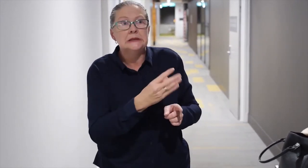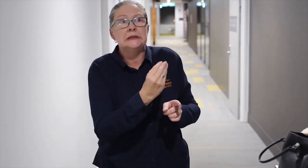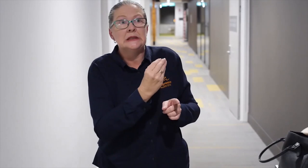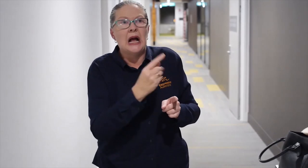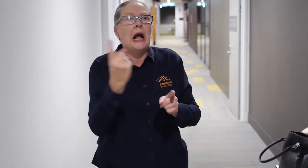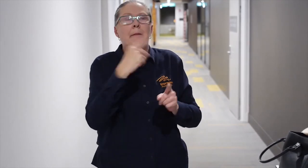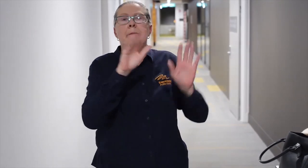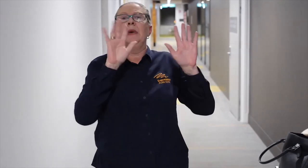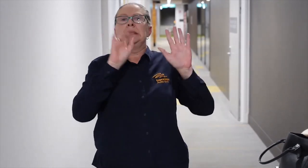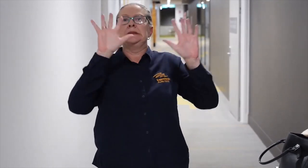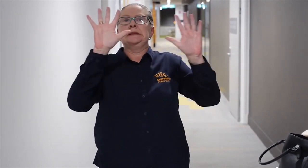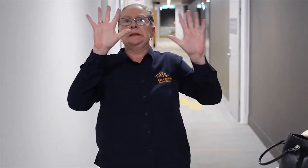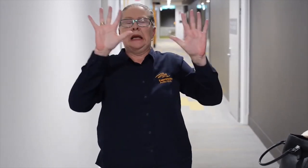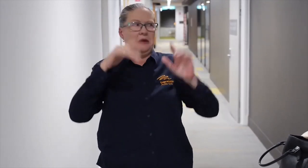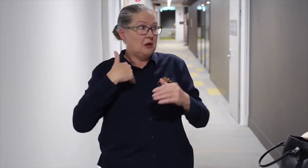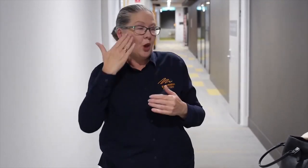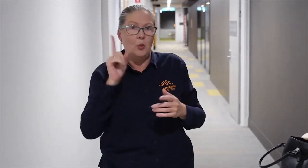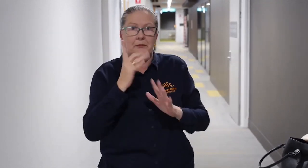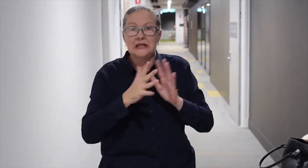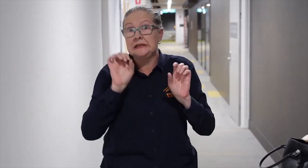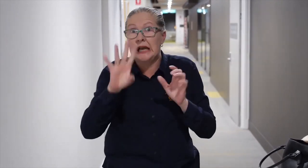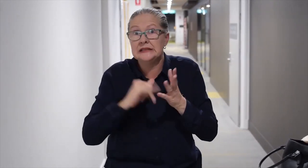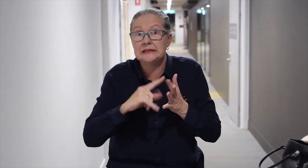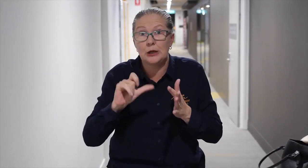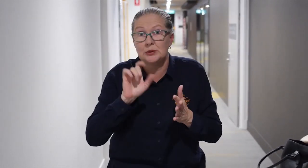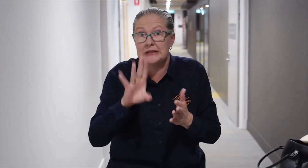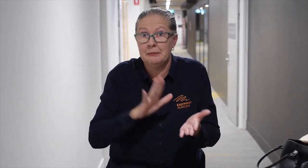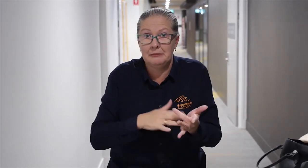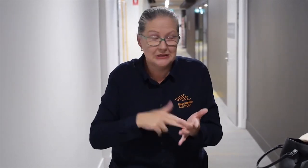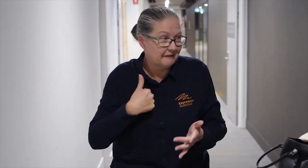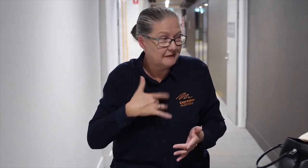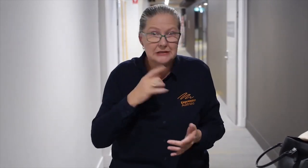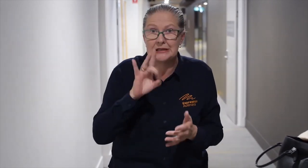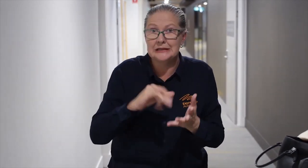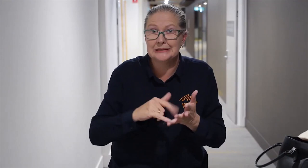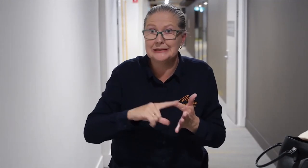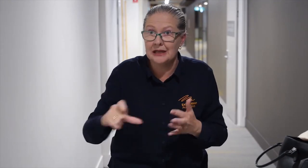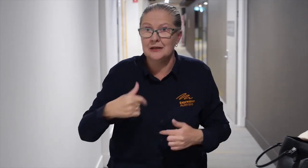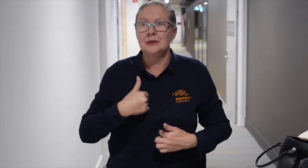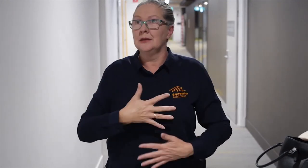The news director held up their hands gesturing “ten”. I didn’t understand what that meant, it could’ve meant ten seconds or ten minutes, I wouldn’t know.